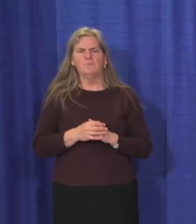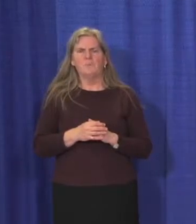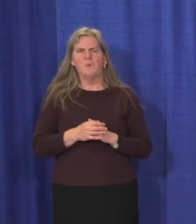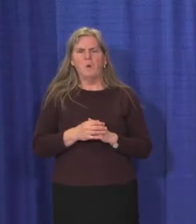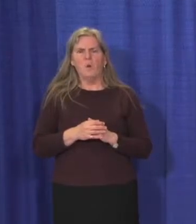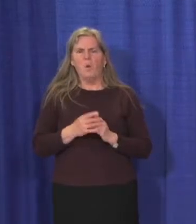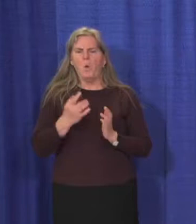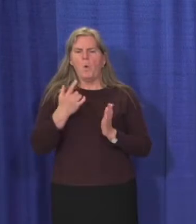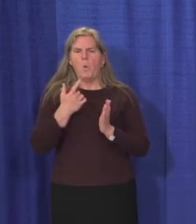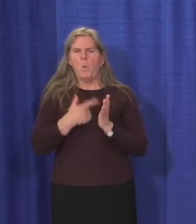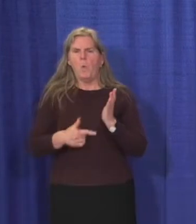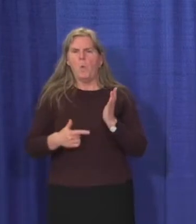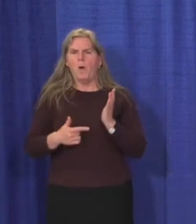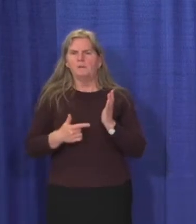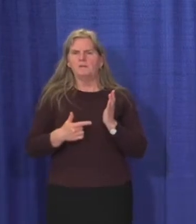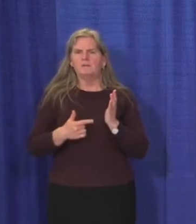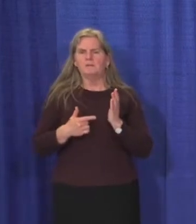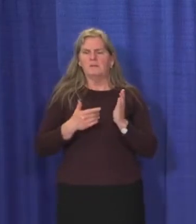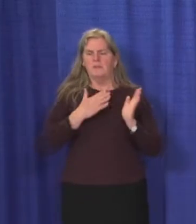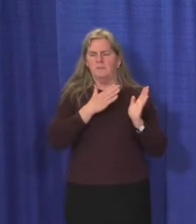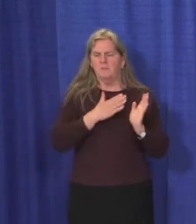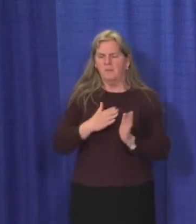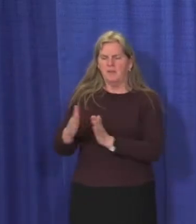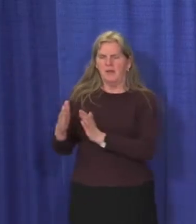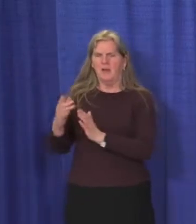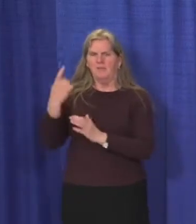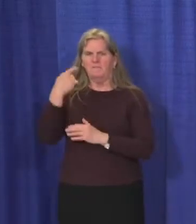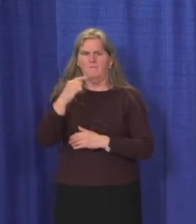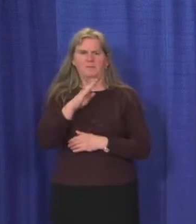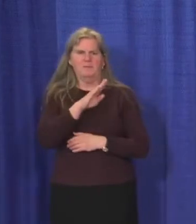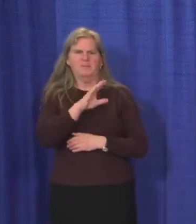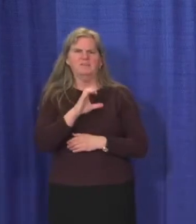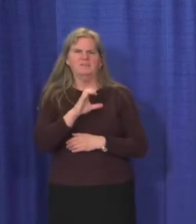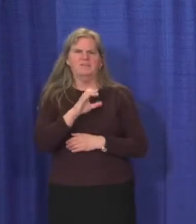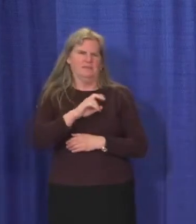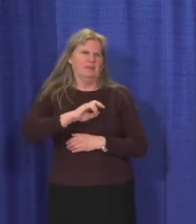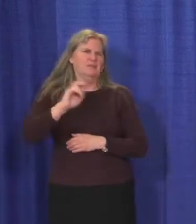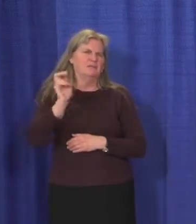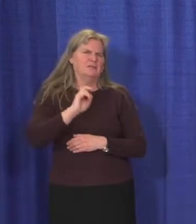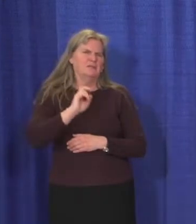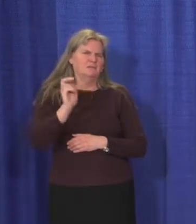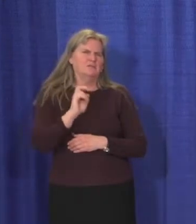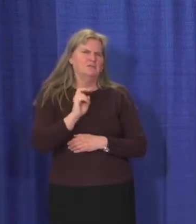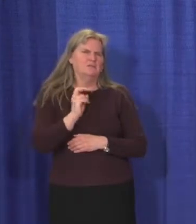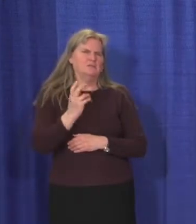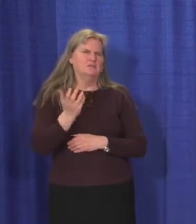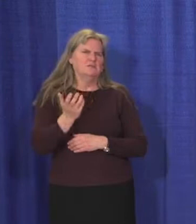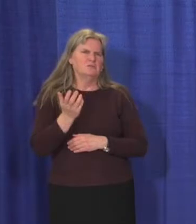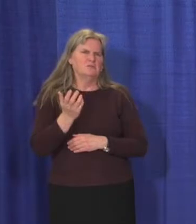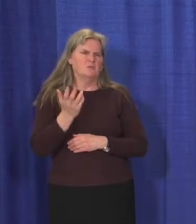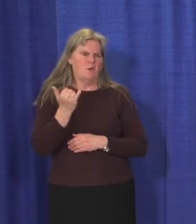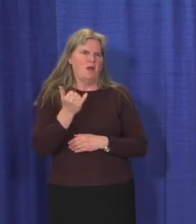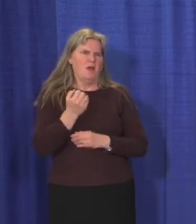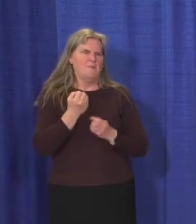arrangement is with BC for travel? Considering we may see the